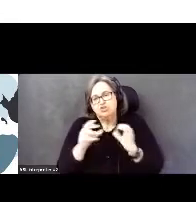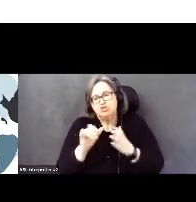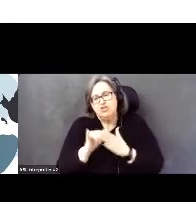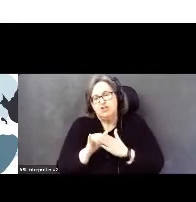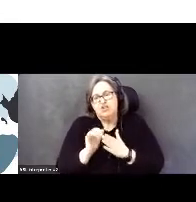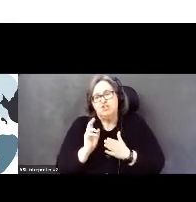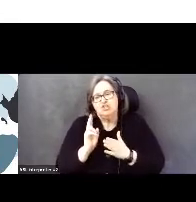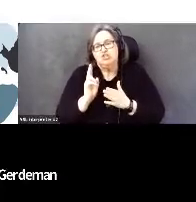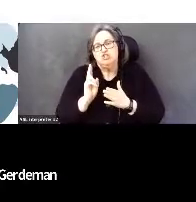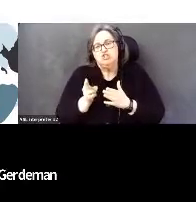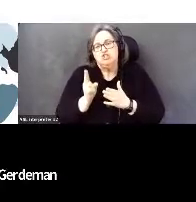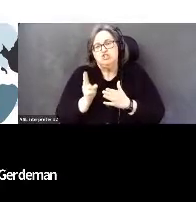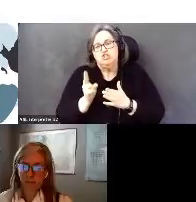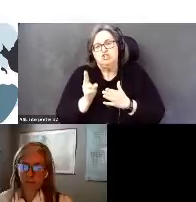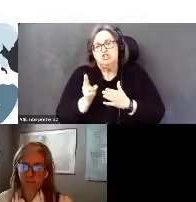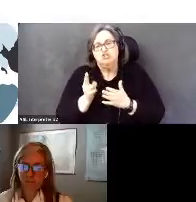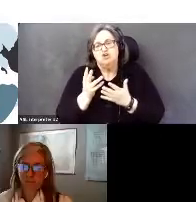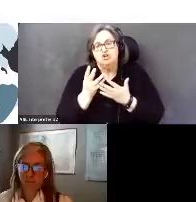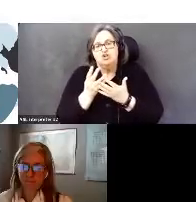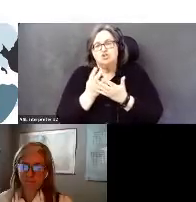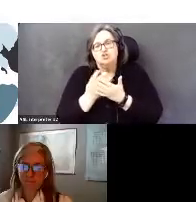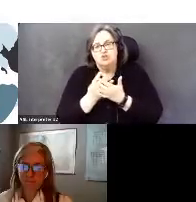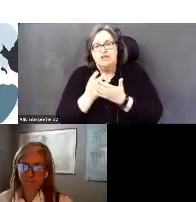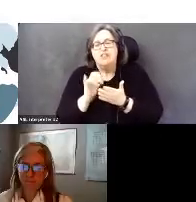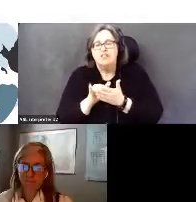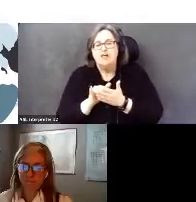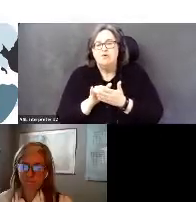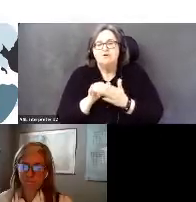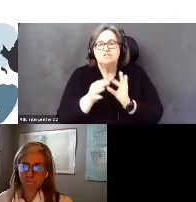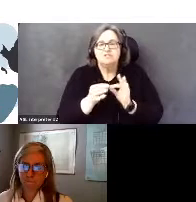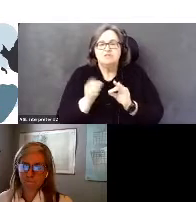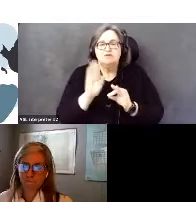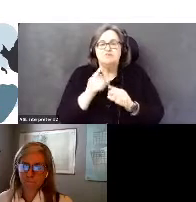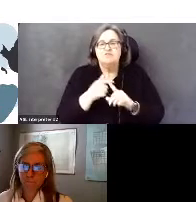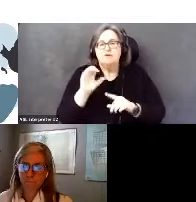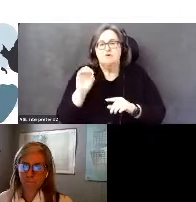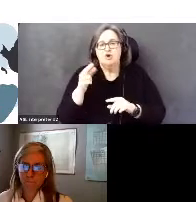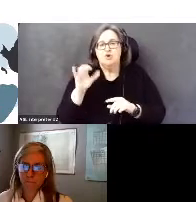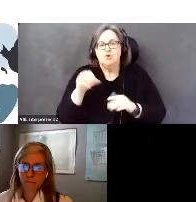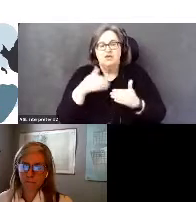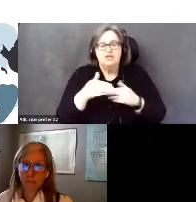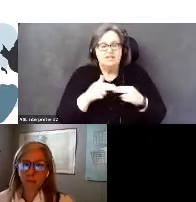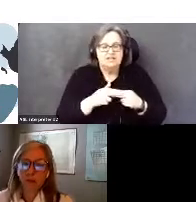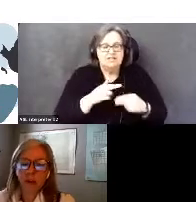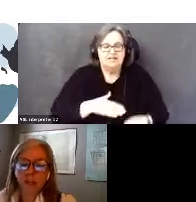train screening that was mentioned earlier from Ohio. If you'll go to the next slide please.